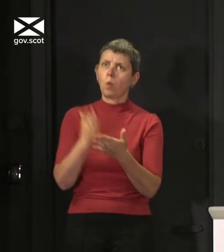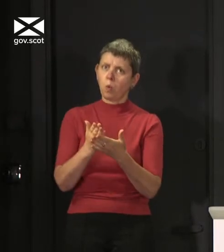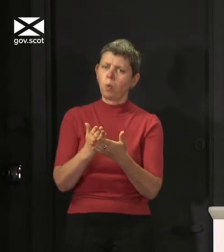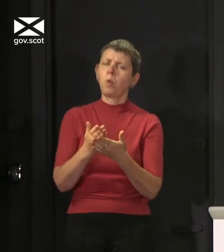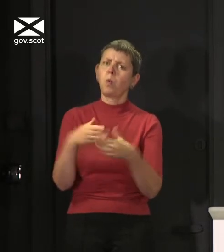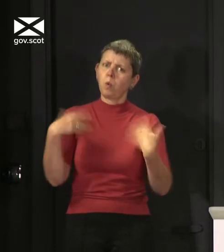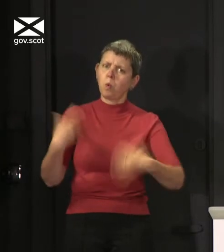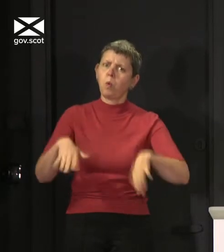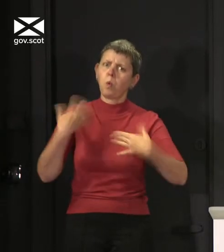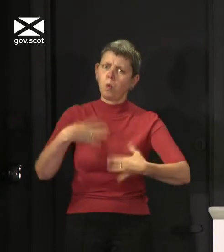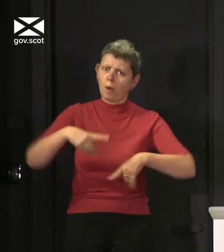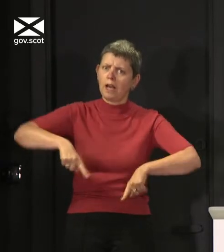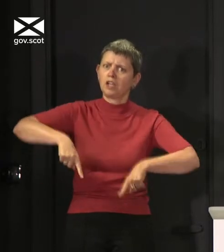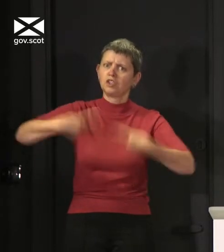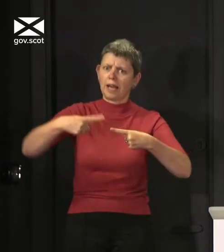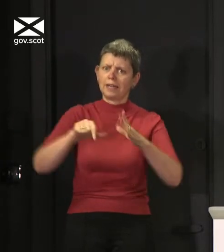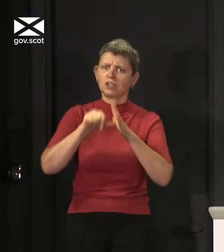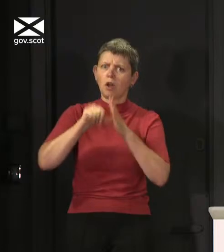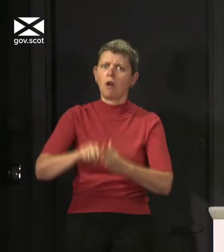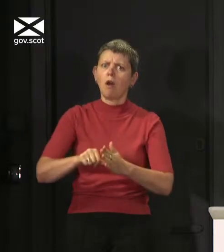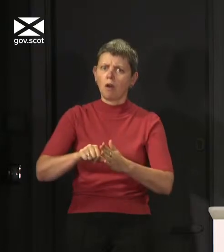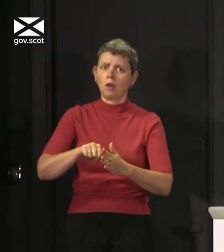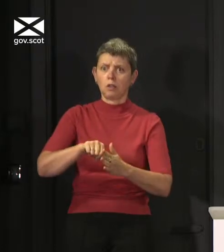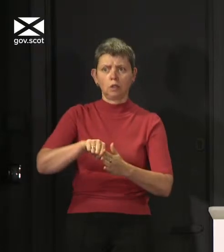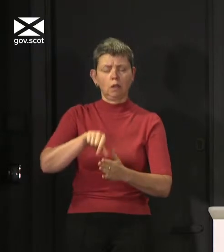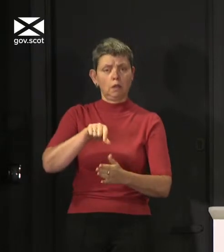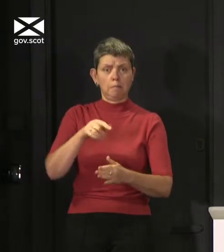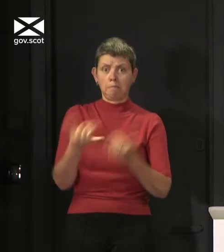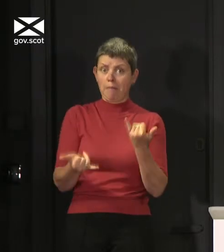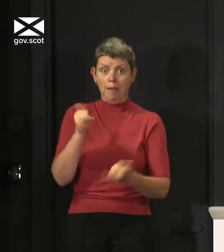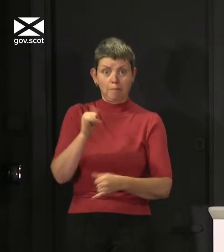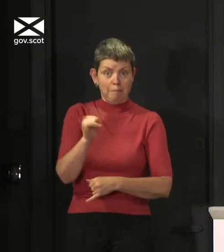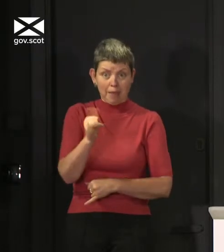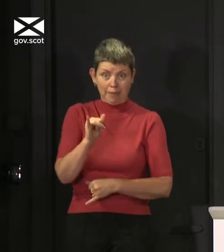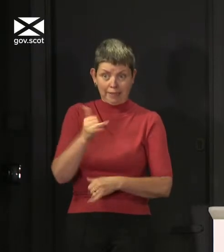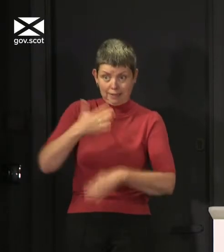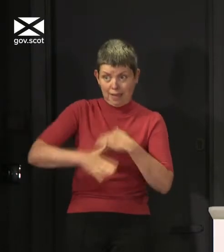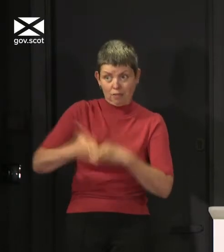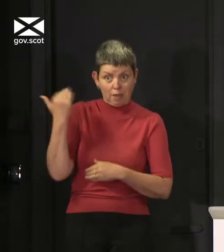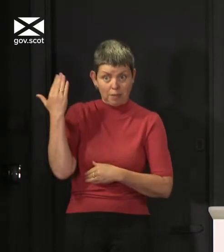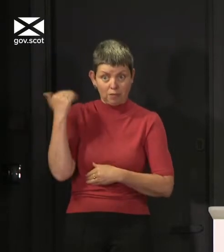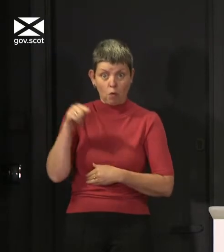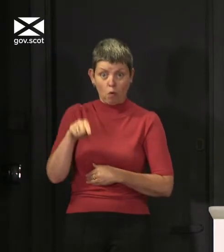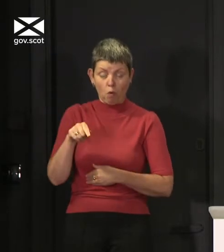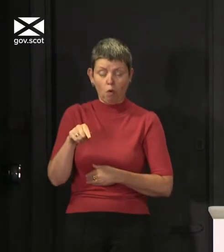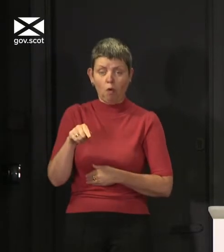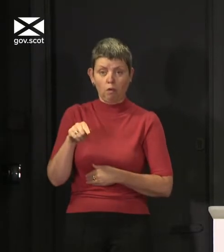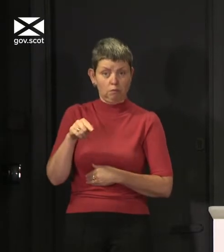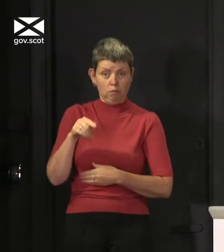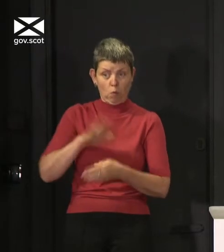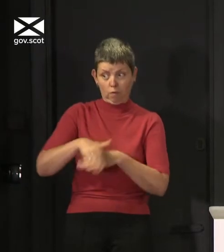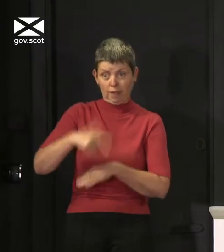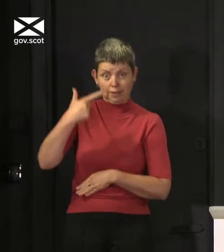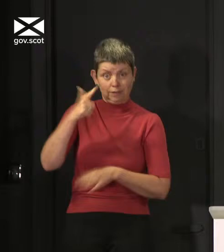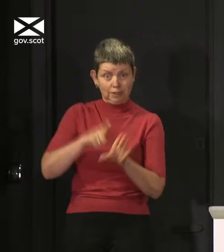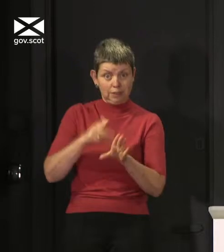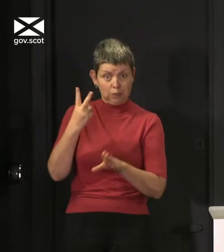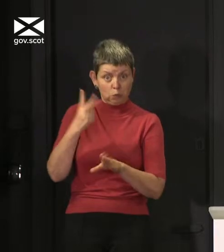period like seldom before in that 72 year history - and they have responded absolutely